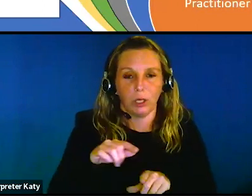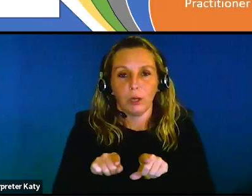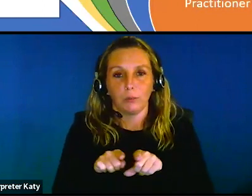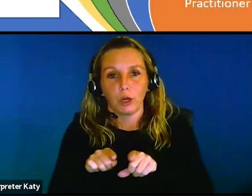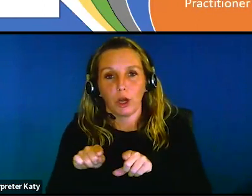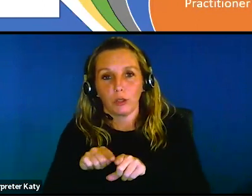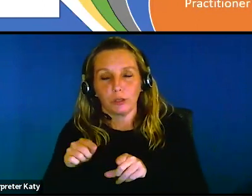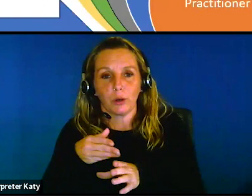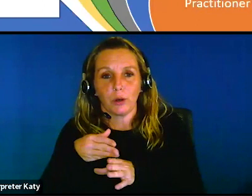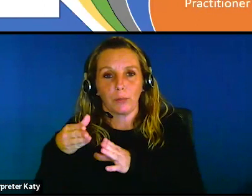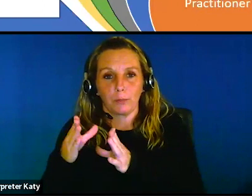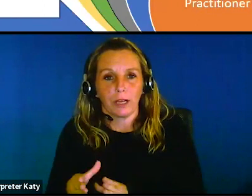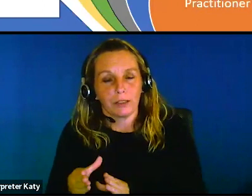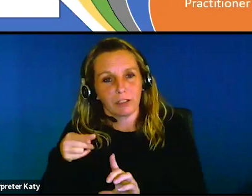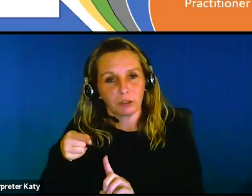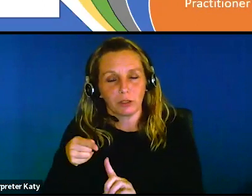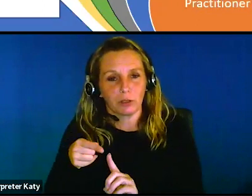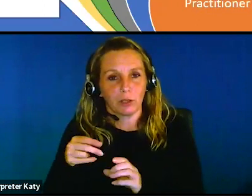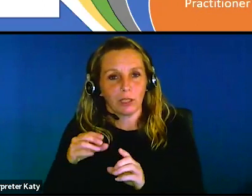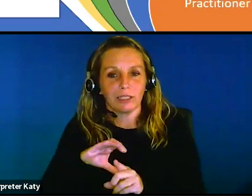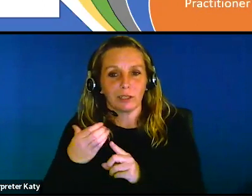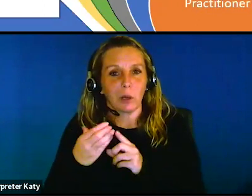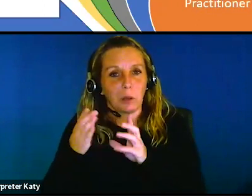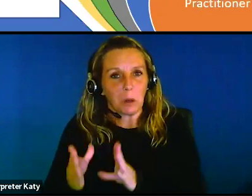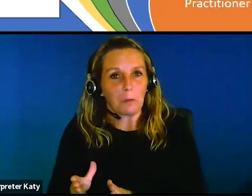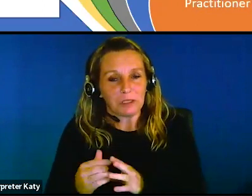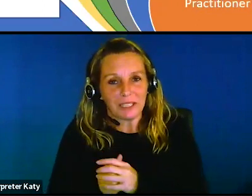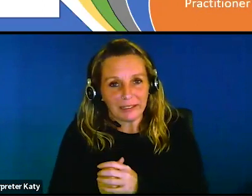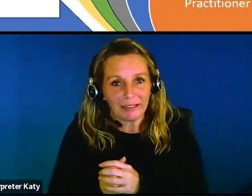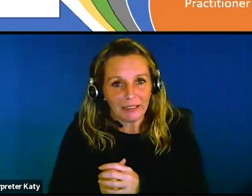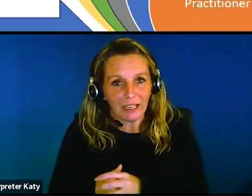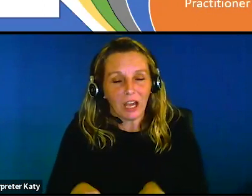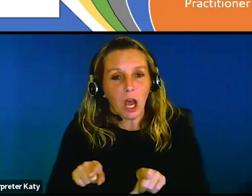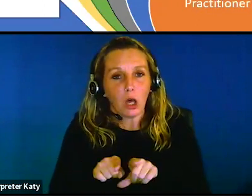is a cultural person. Also from a family,